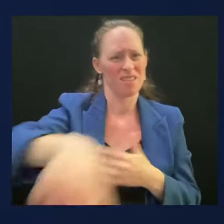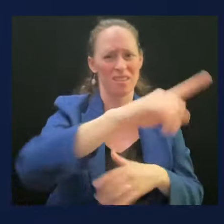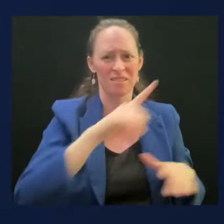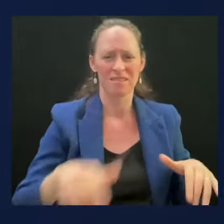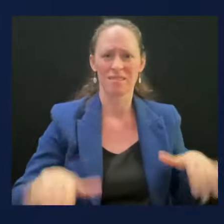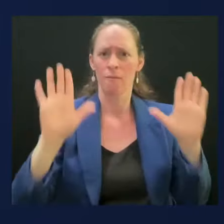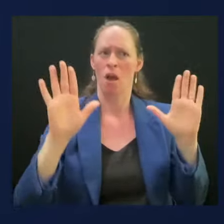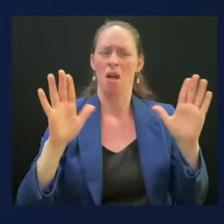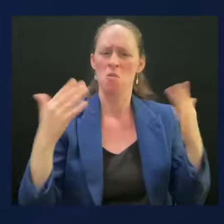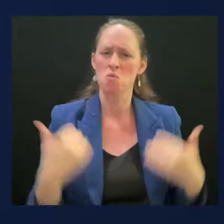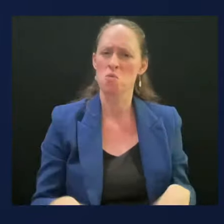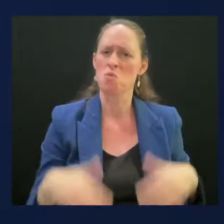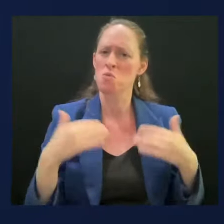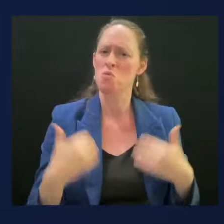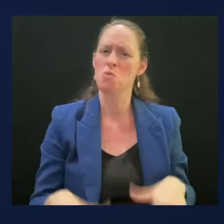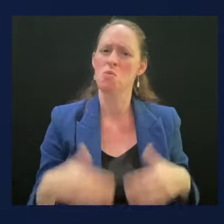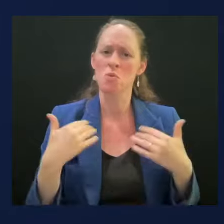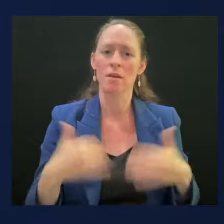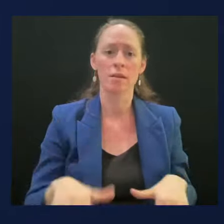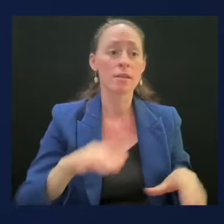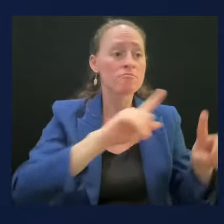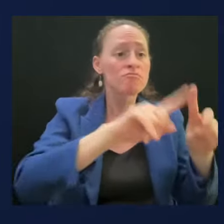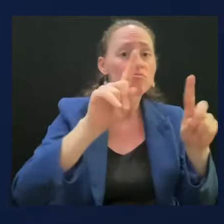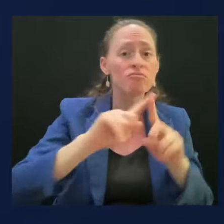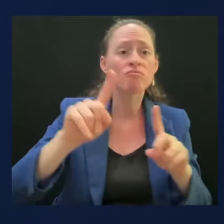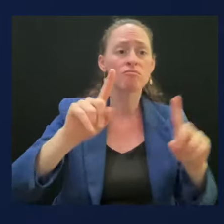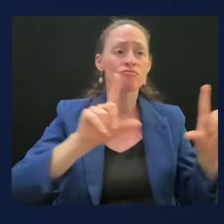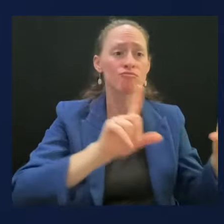a mother, a father, a son, a daughter,